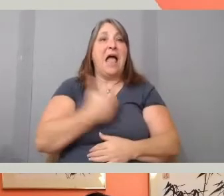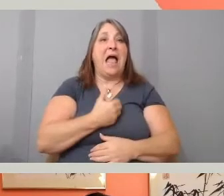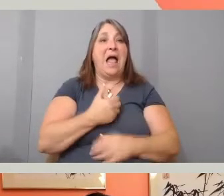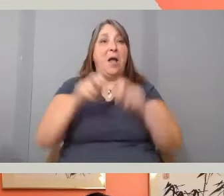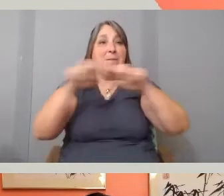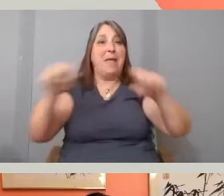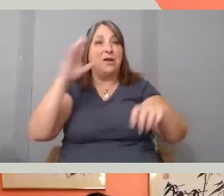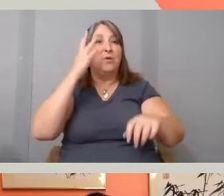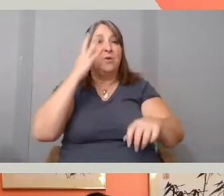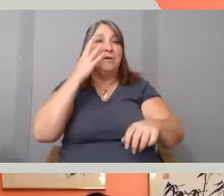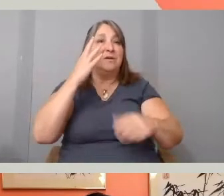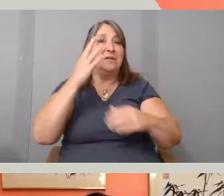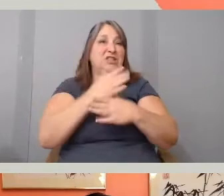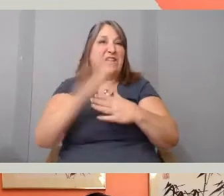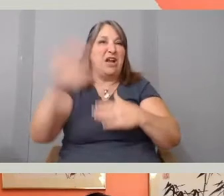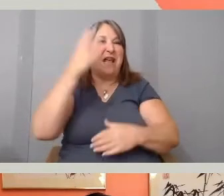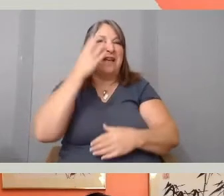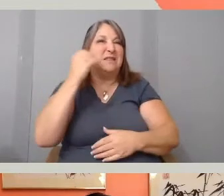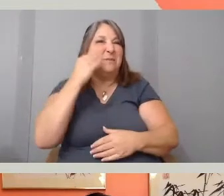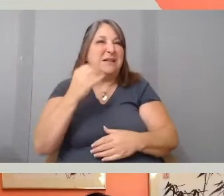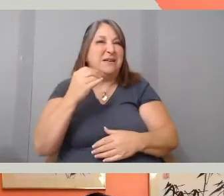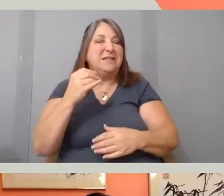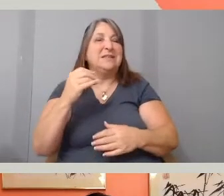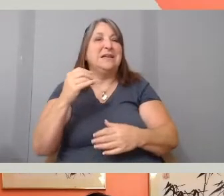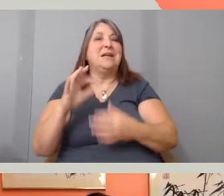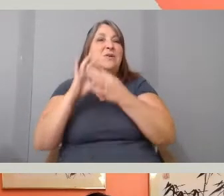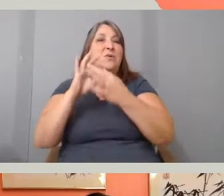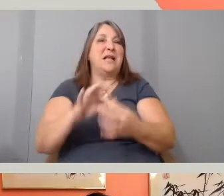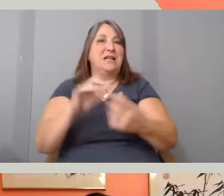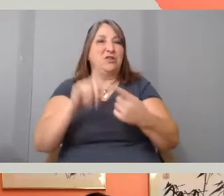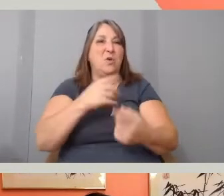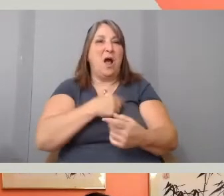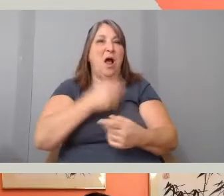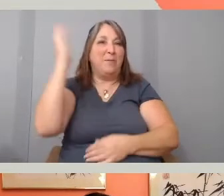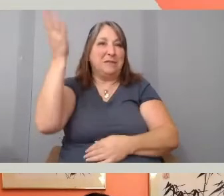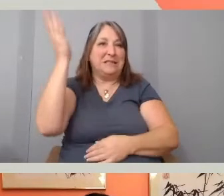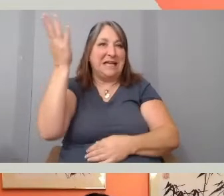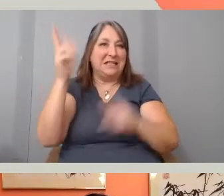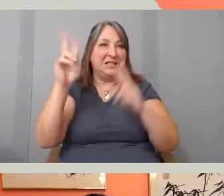in the edit room as it relates to issues of representation. They'll each be sharing clips they've worked on